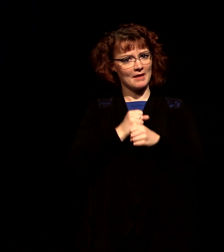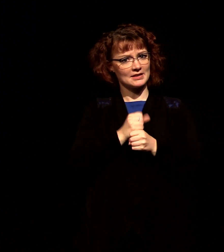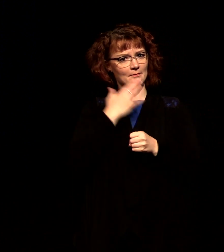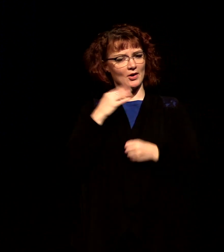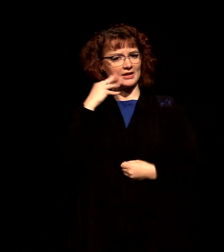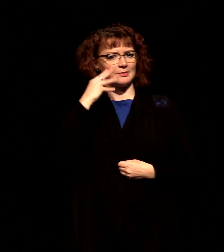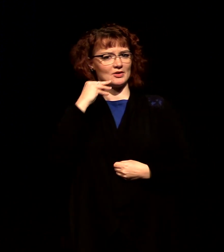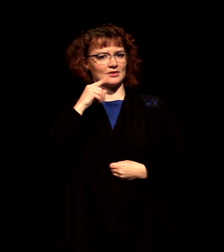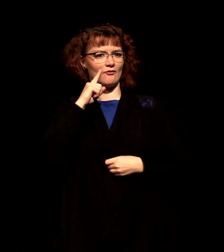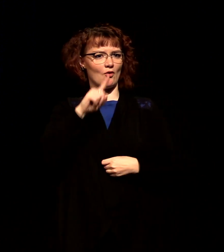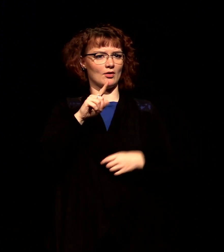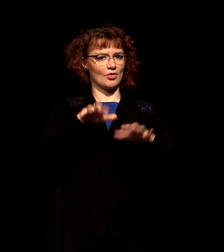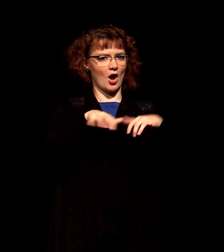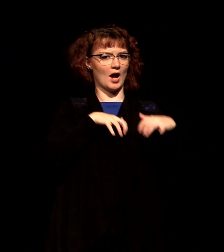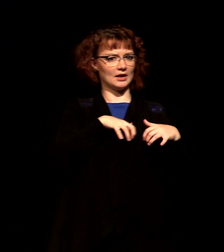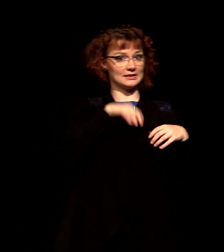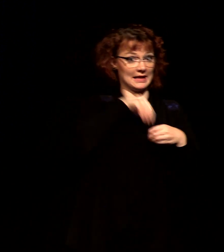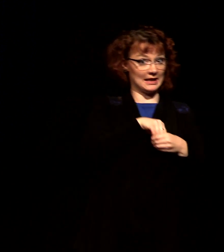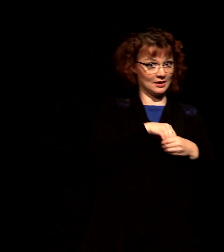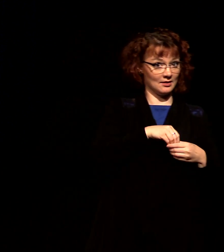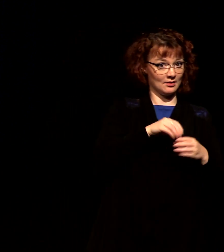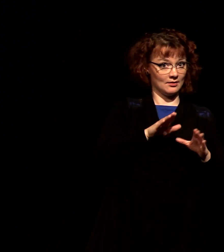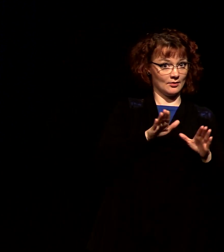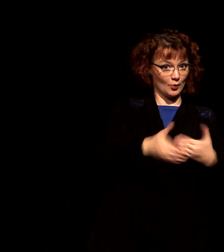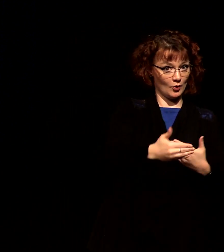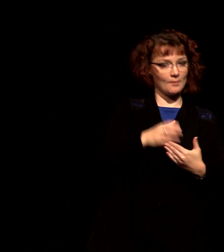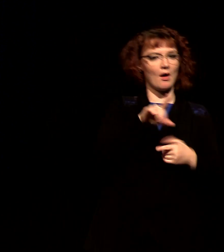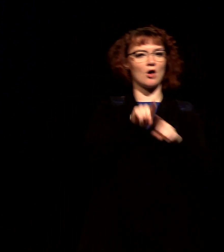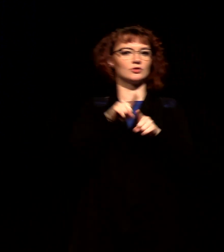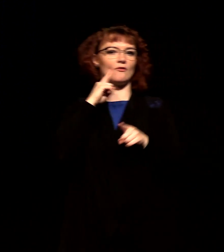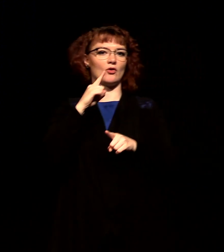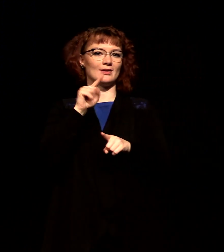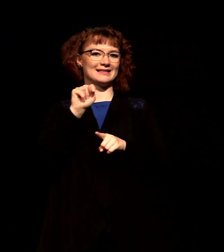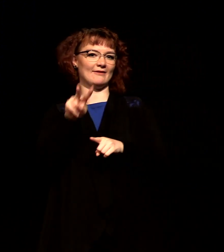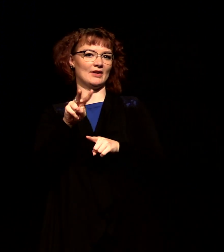the audience at home, as well. And it's interesting, this idea